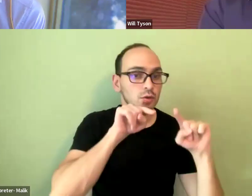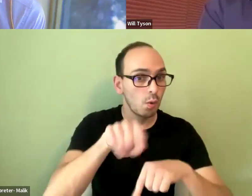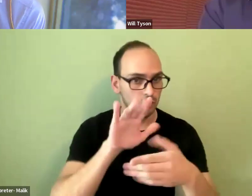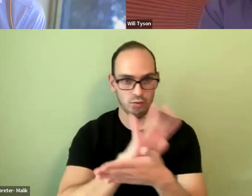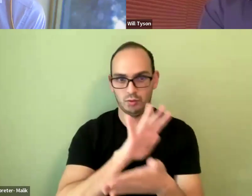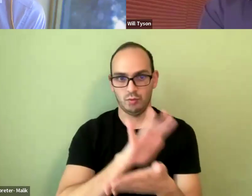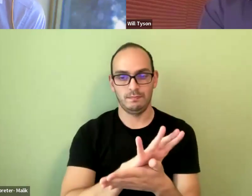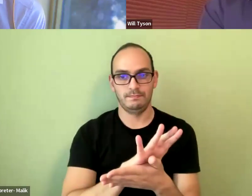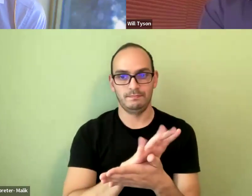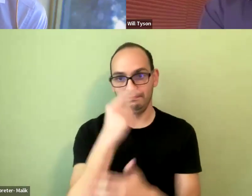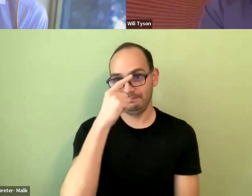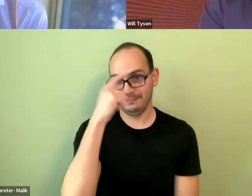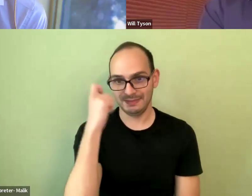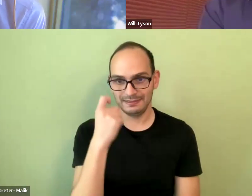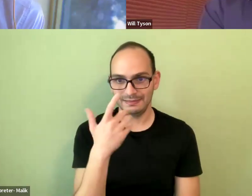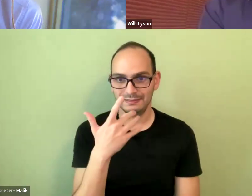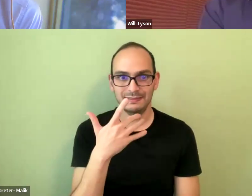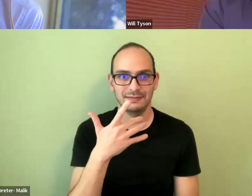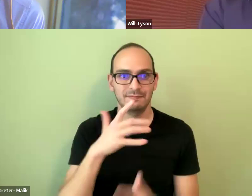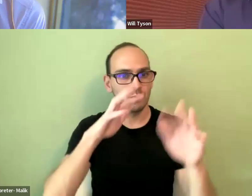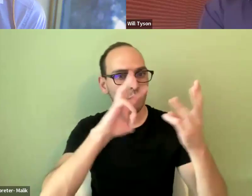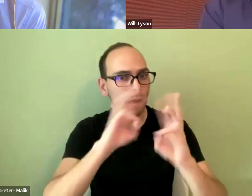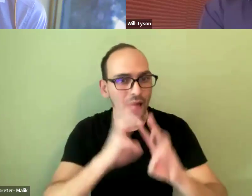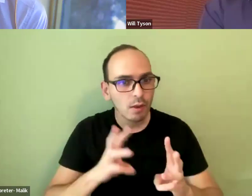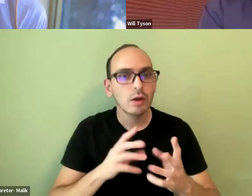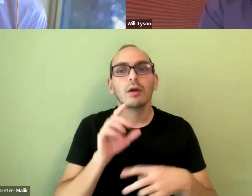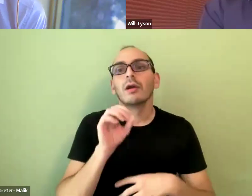Because of inclement weather. They face things like